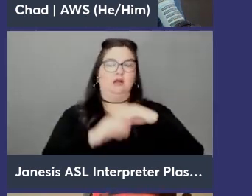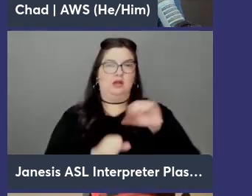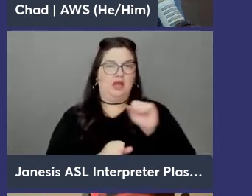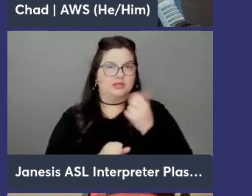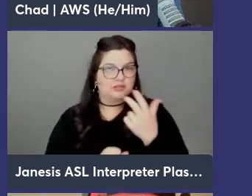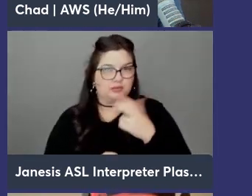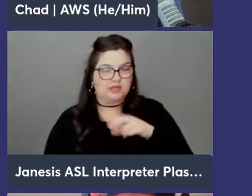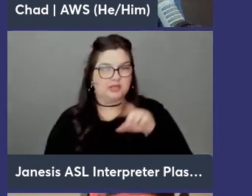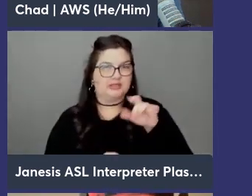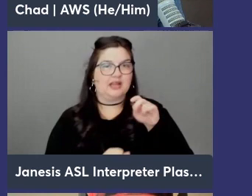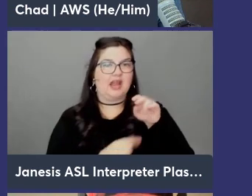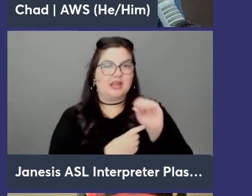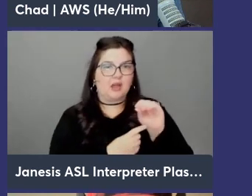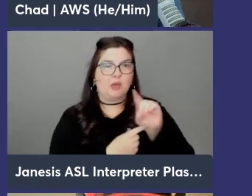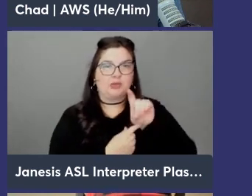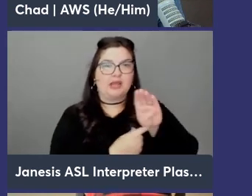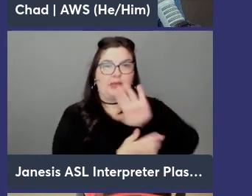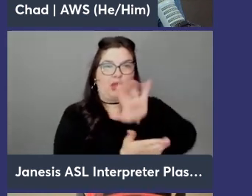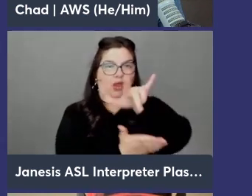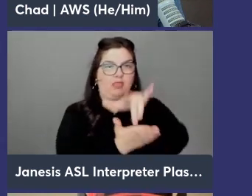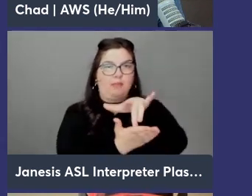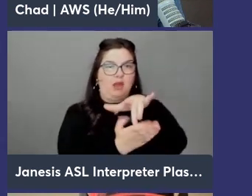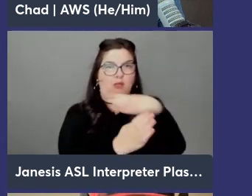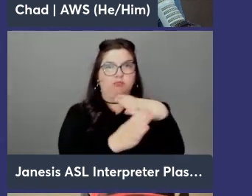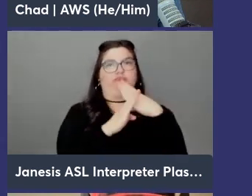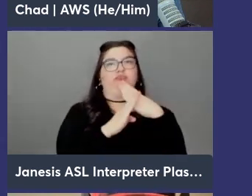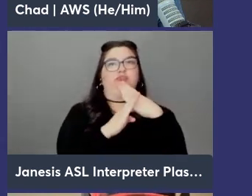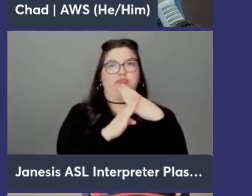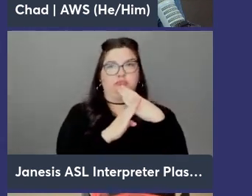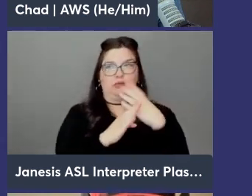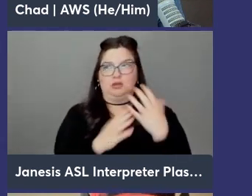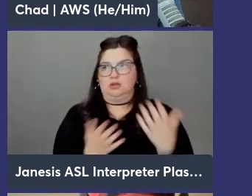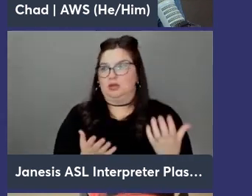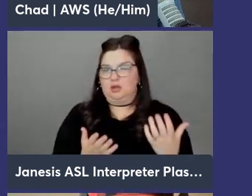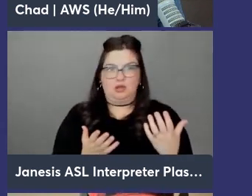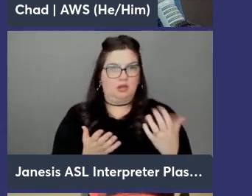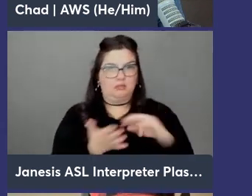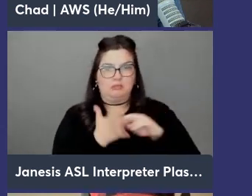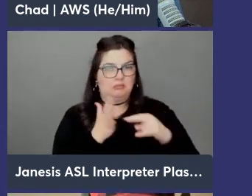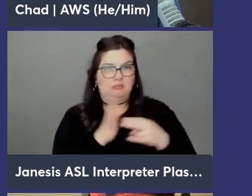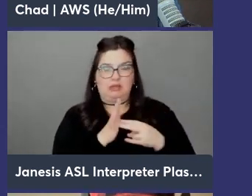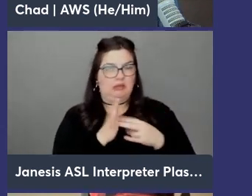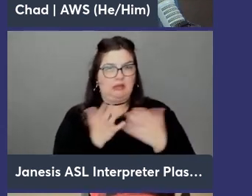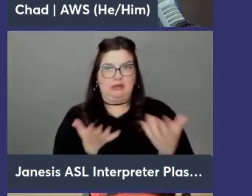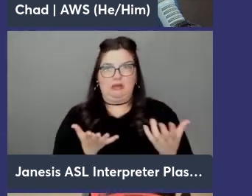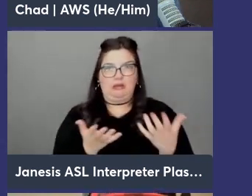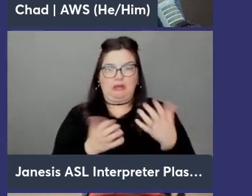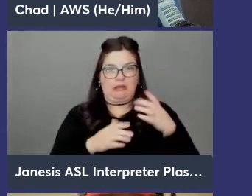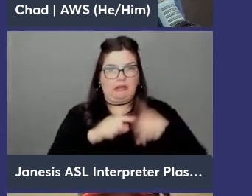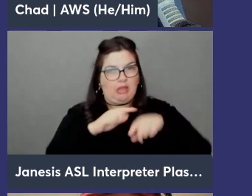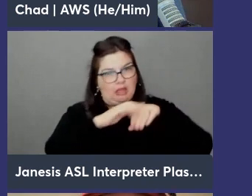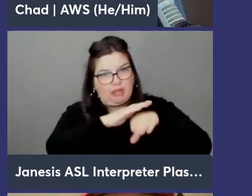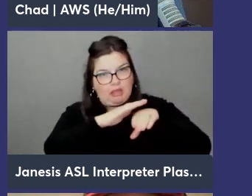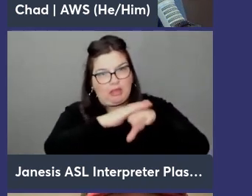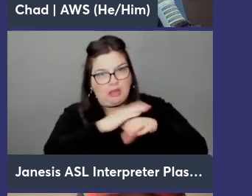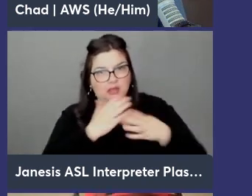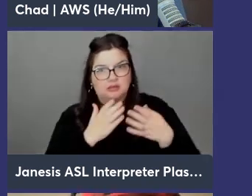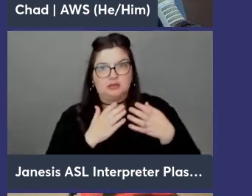in the middle, that are basically hindering the ability, or stopping the ability to get an idea across.